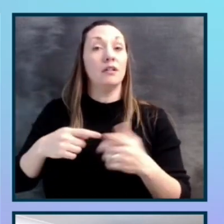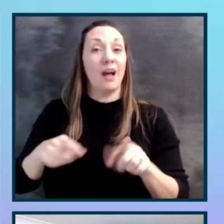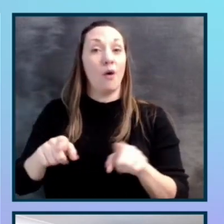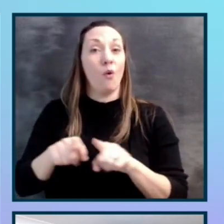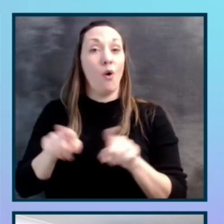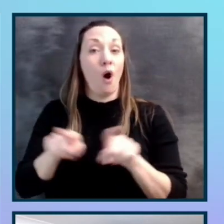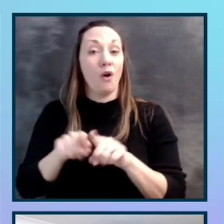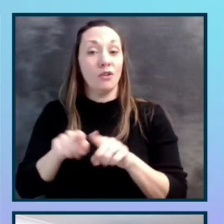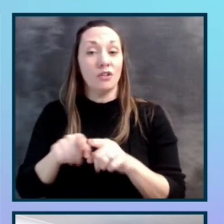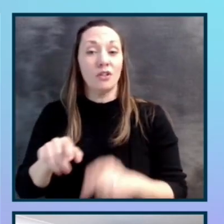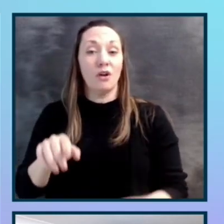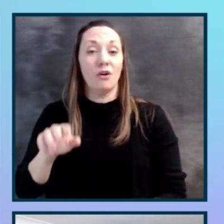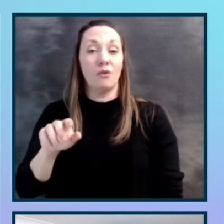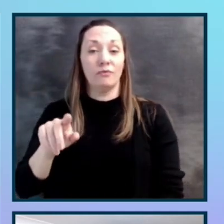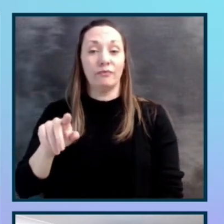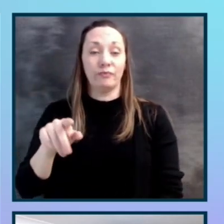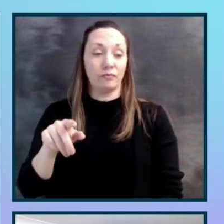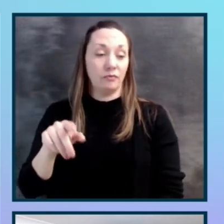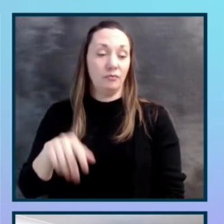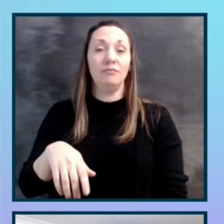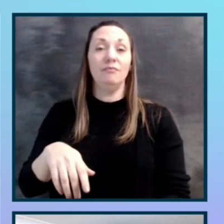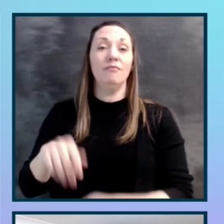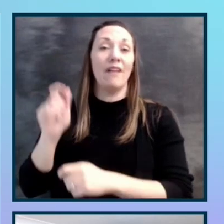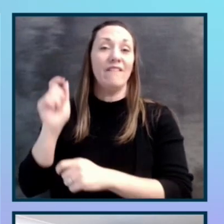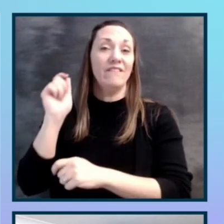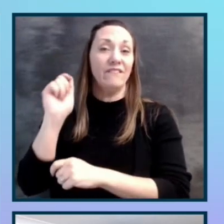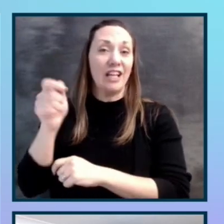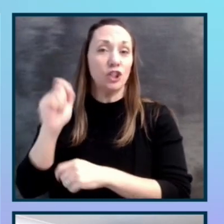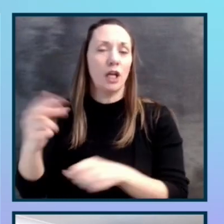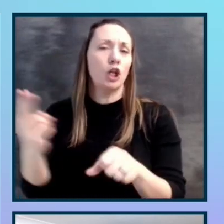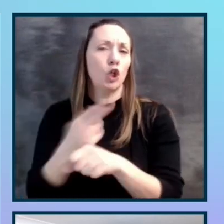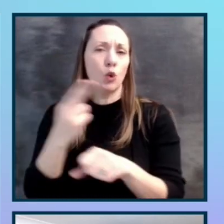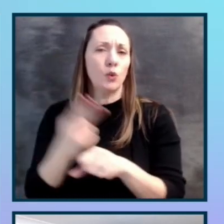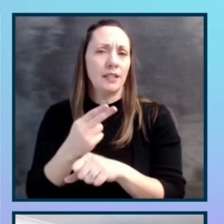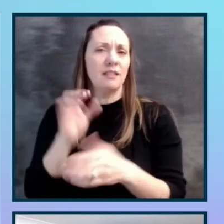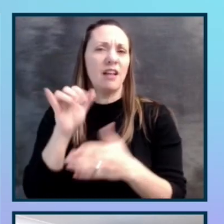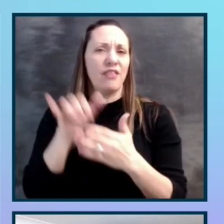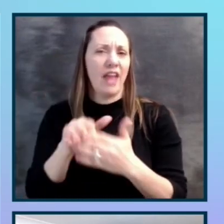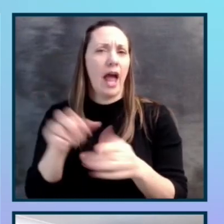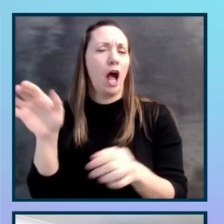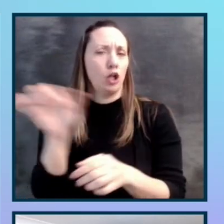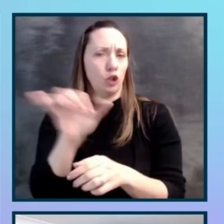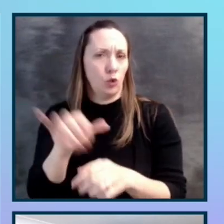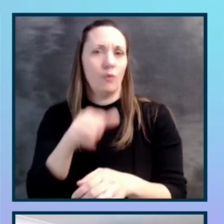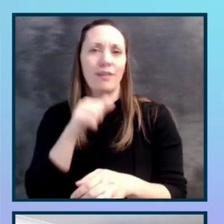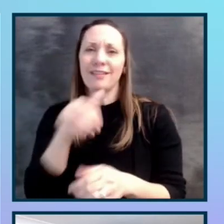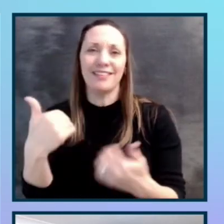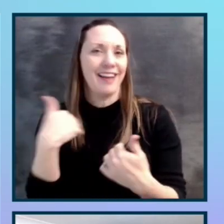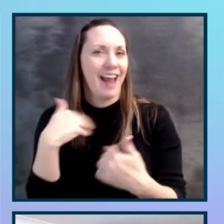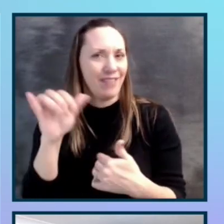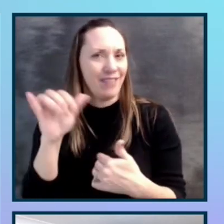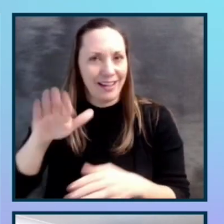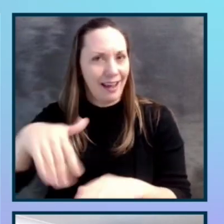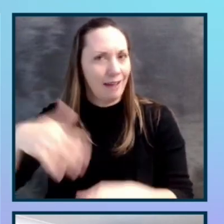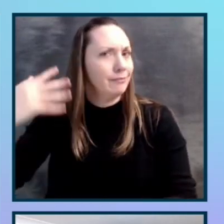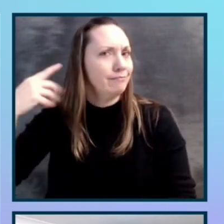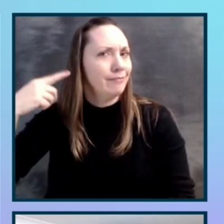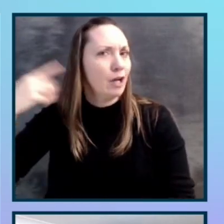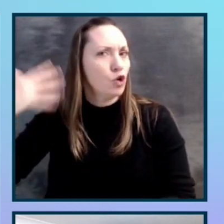haptics in, you know, kind of a similar manner in terms of their usefulness. Doesn't have such a thing yet, but who knows that might be added in later,